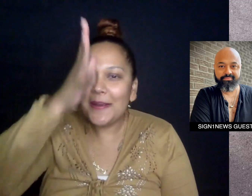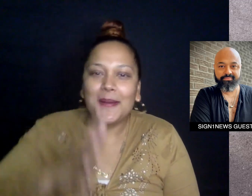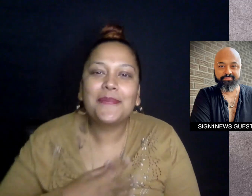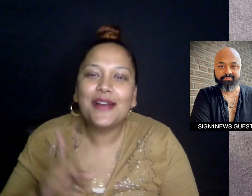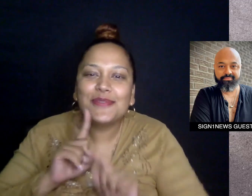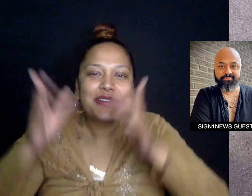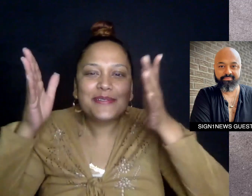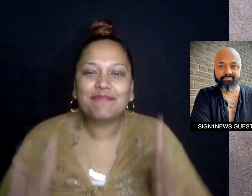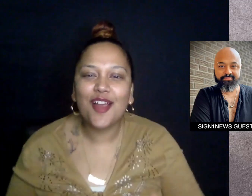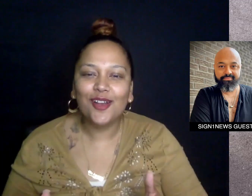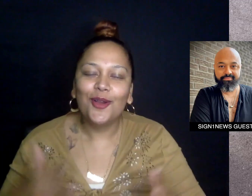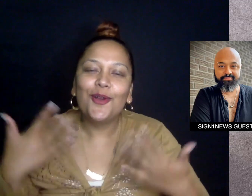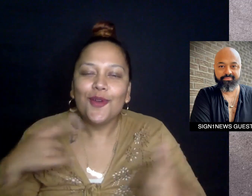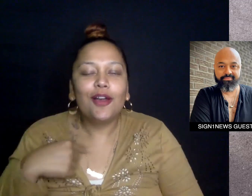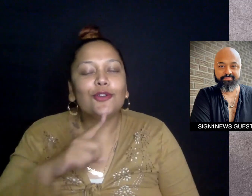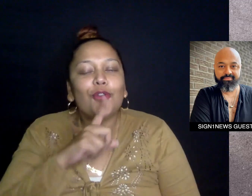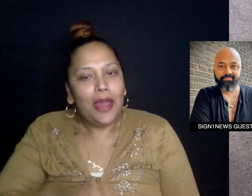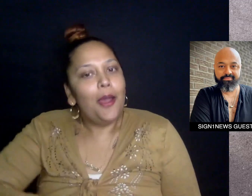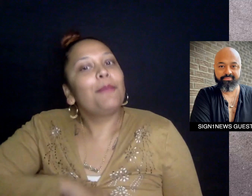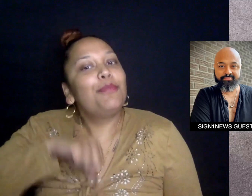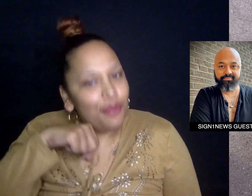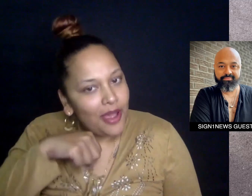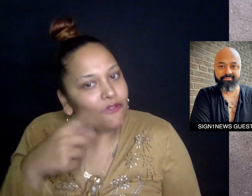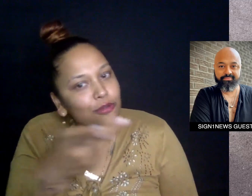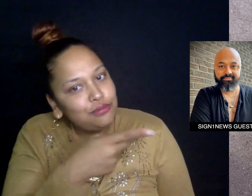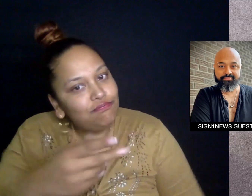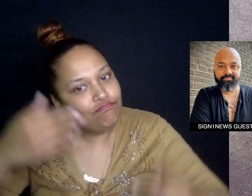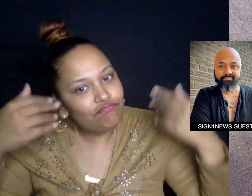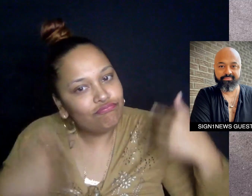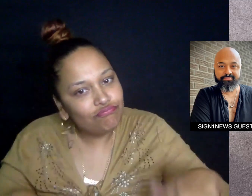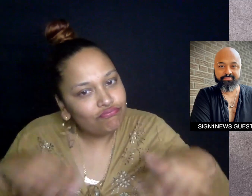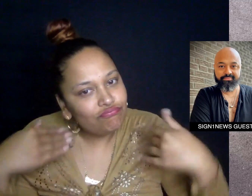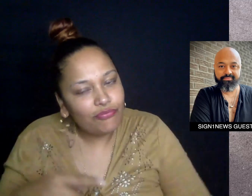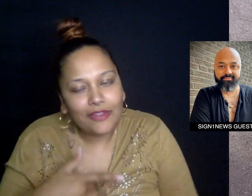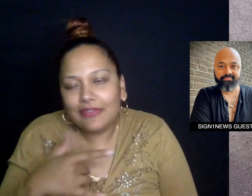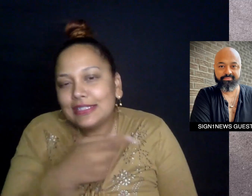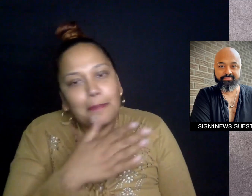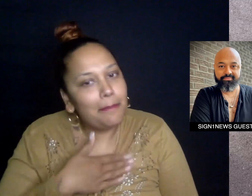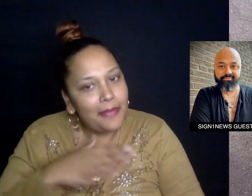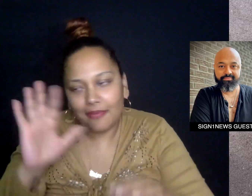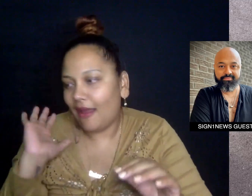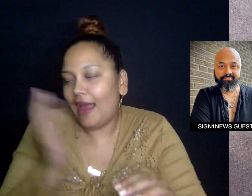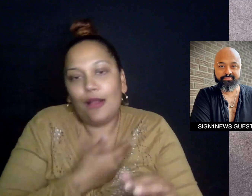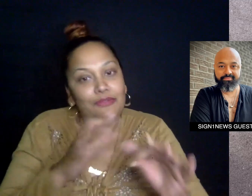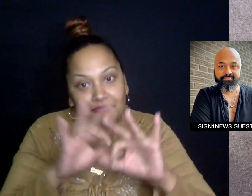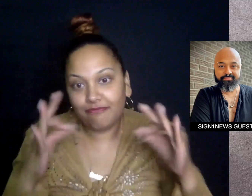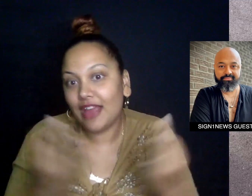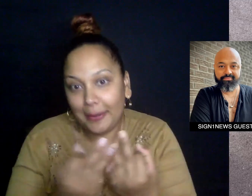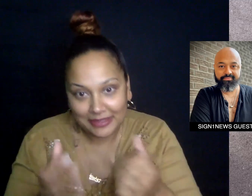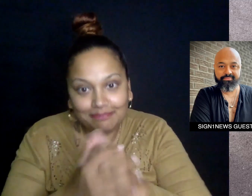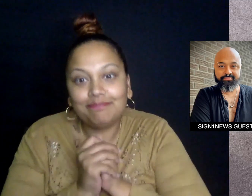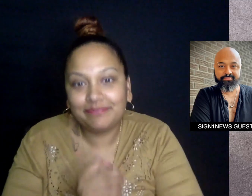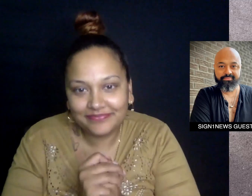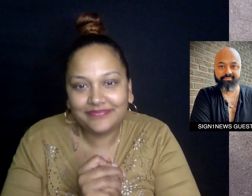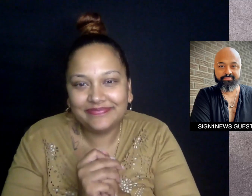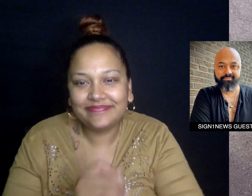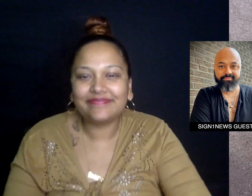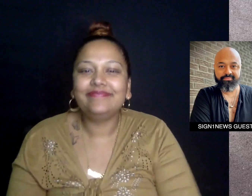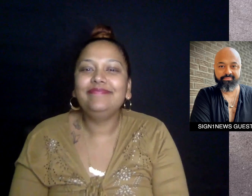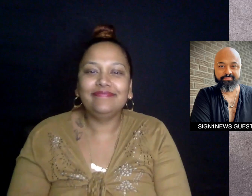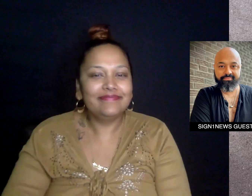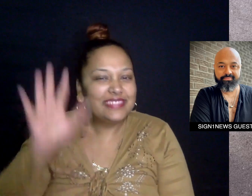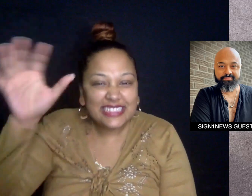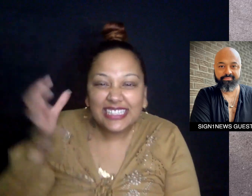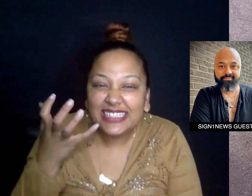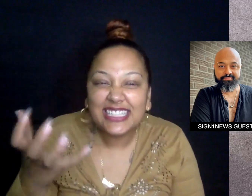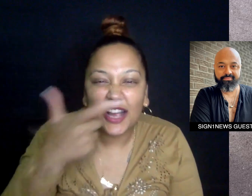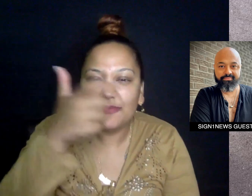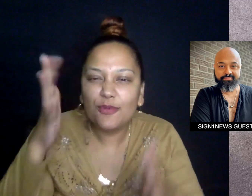first Indian and African-American deaf male anchors we are so proud of you both you are